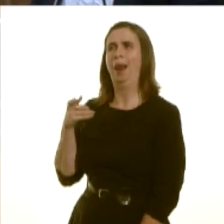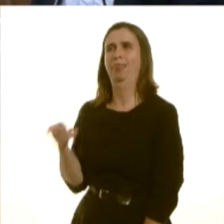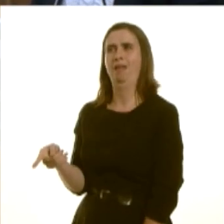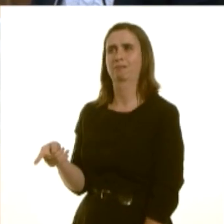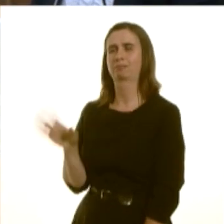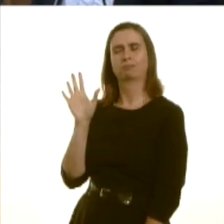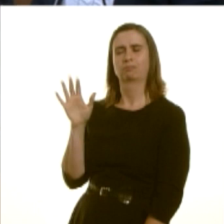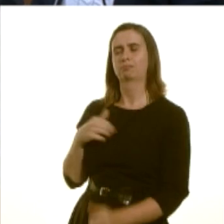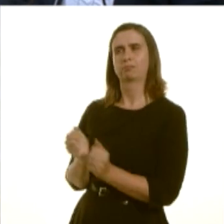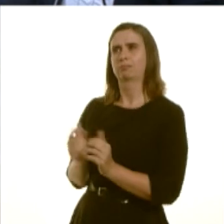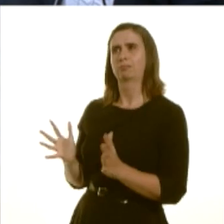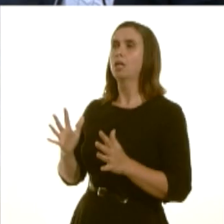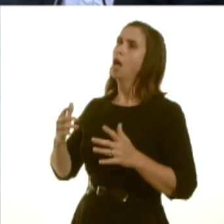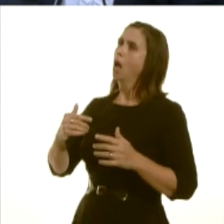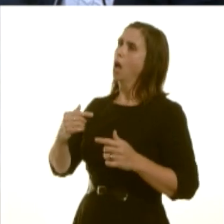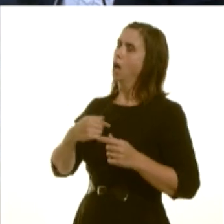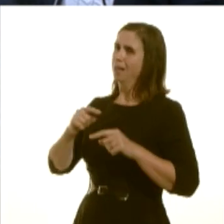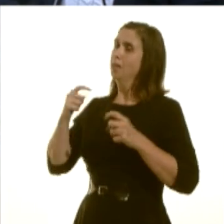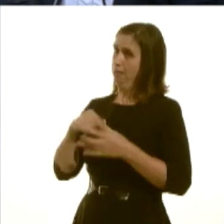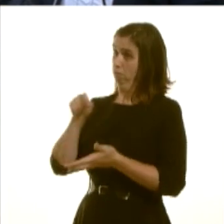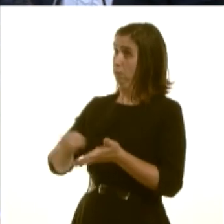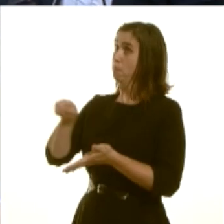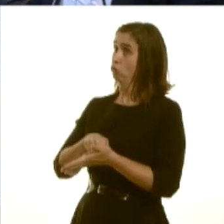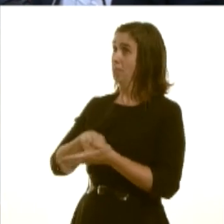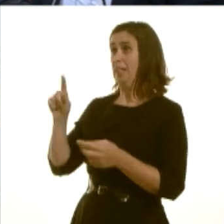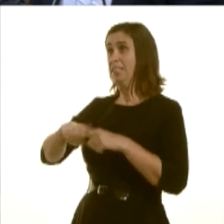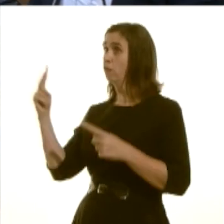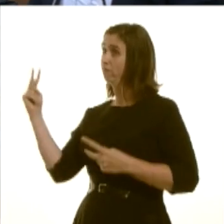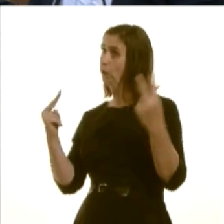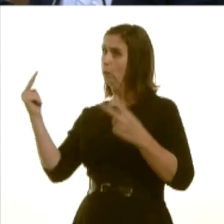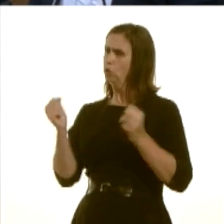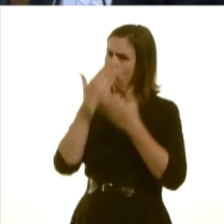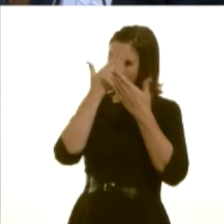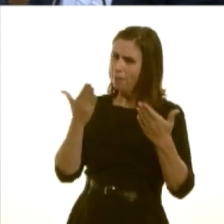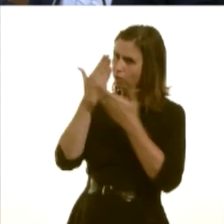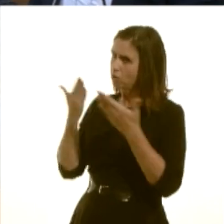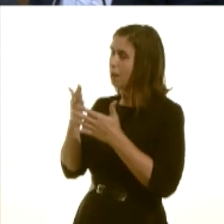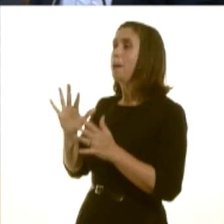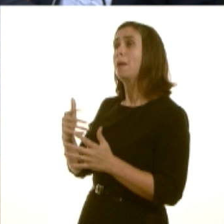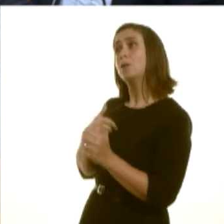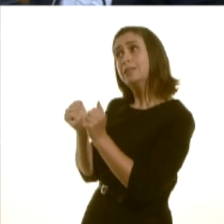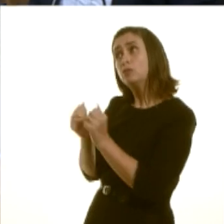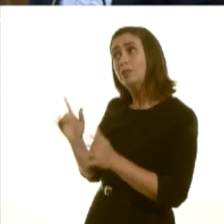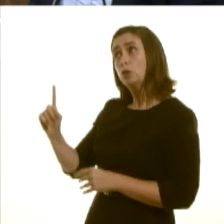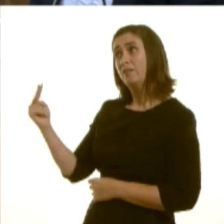are different viewpoints around this Chamber, and those viewpoints should be respected even though we may not agree with yours, or, indeed, Plaid Cymru’s.